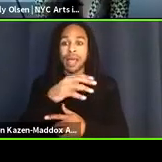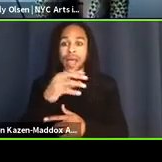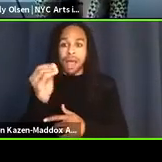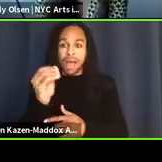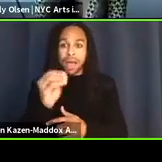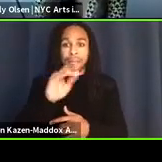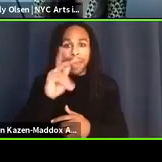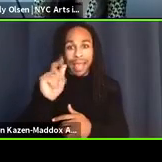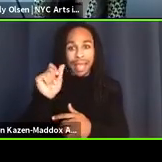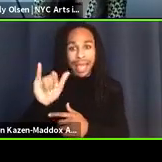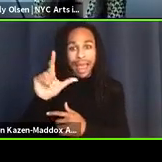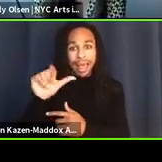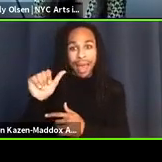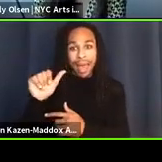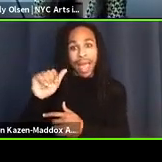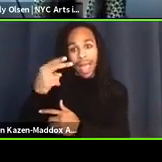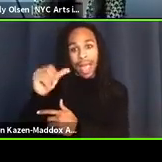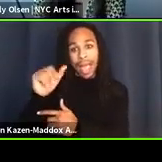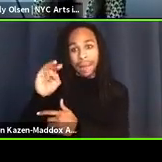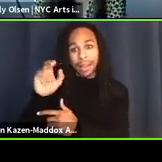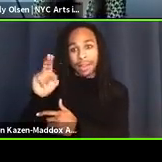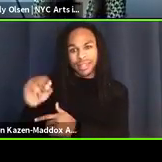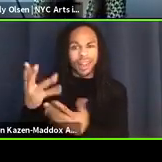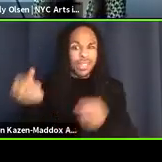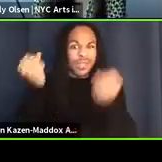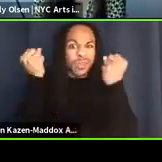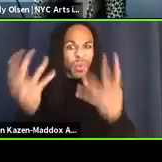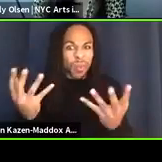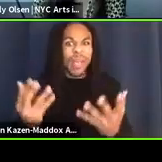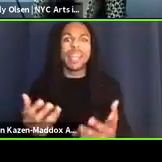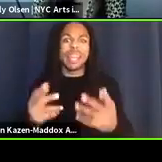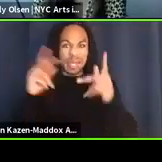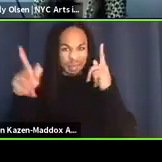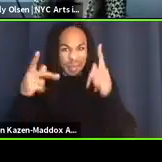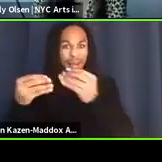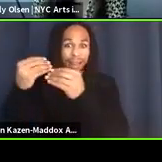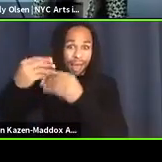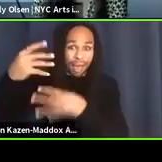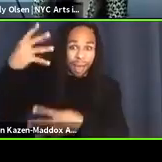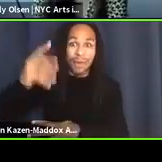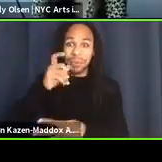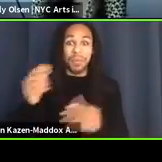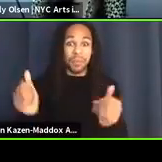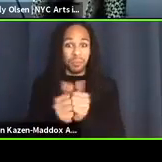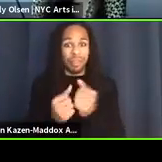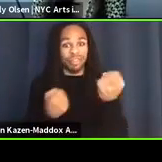family life and in relationship to education. Before I move on, I want to shout